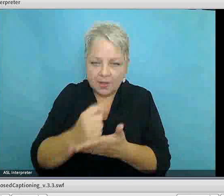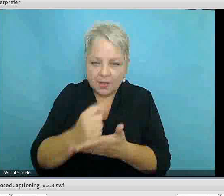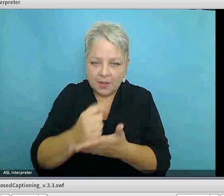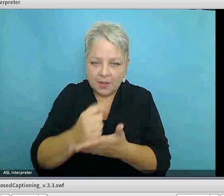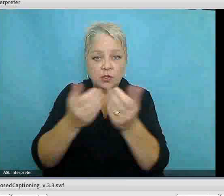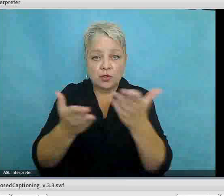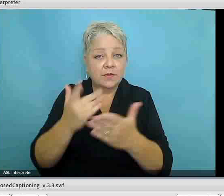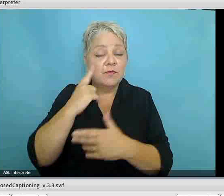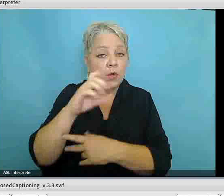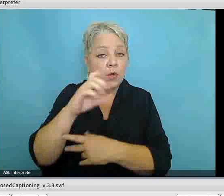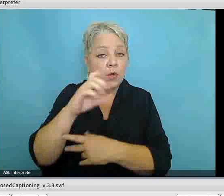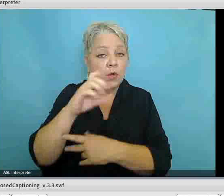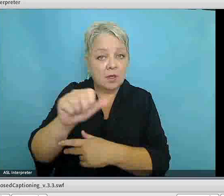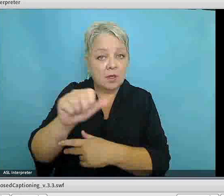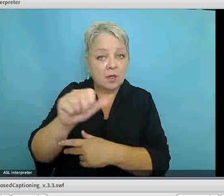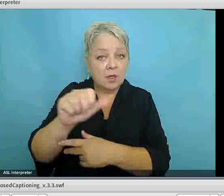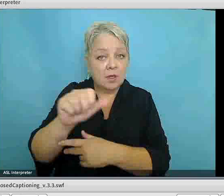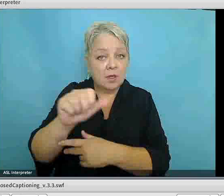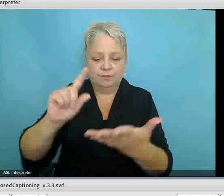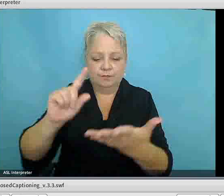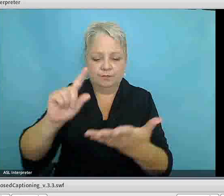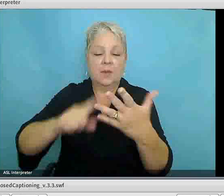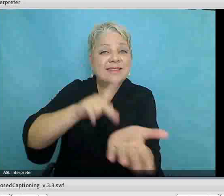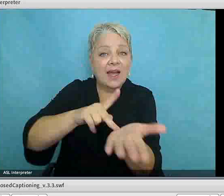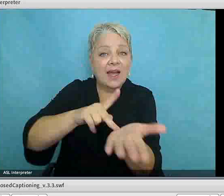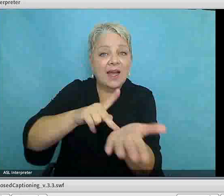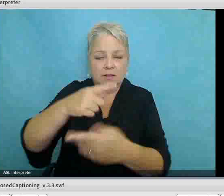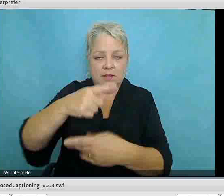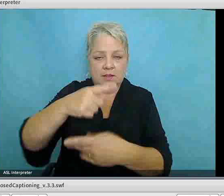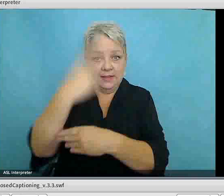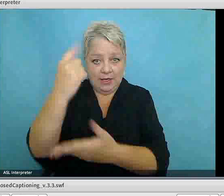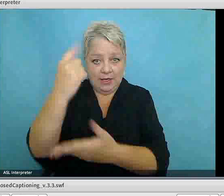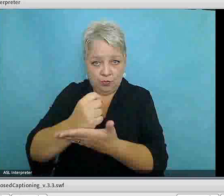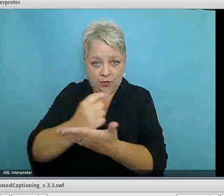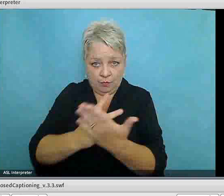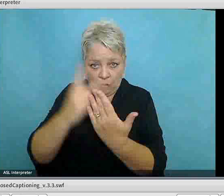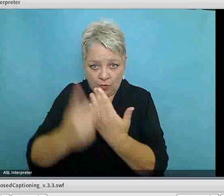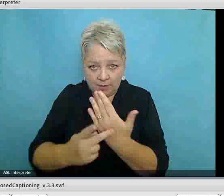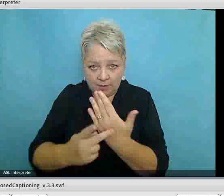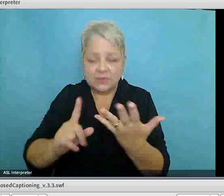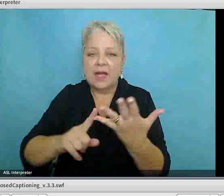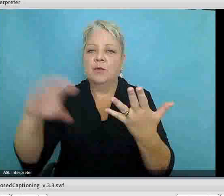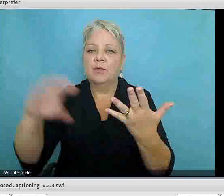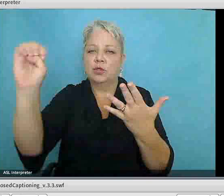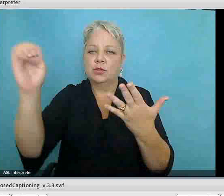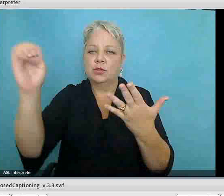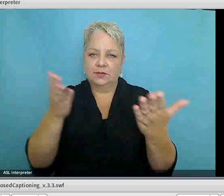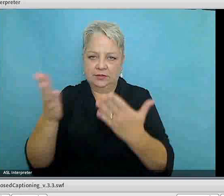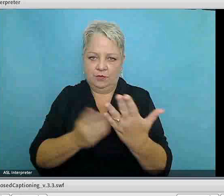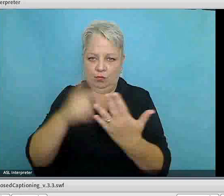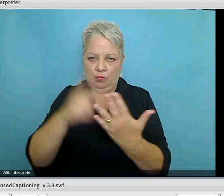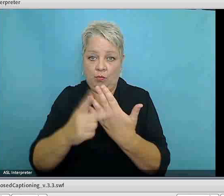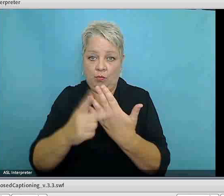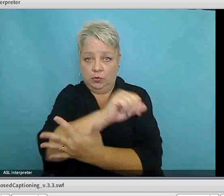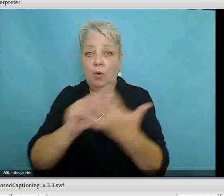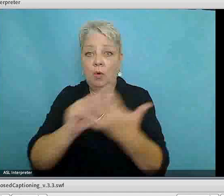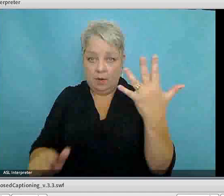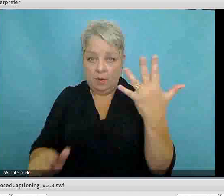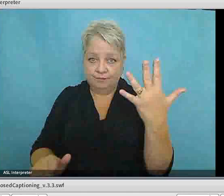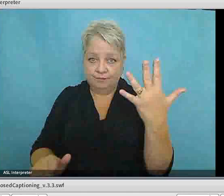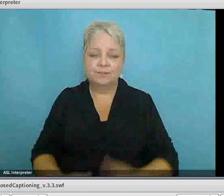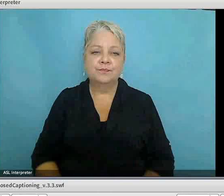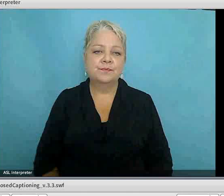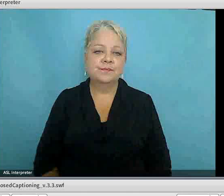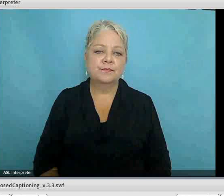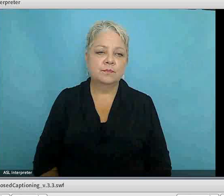day treatment, and emergency services programs.